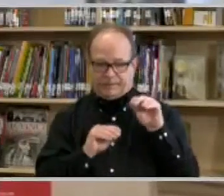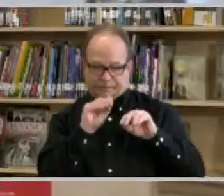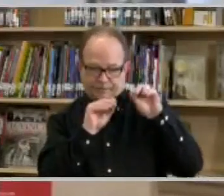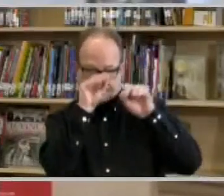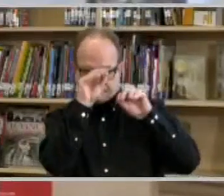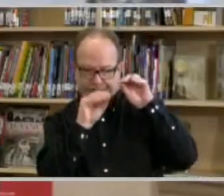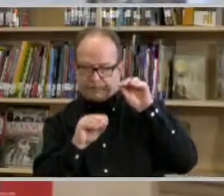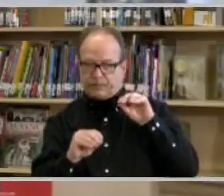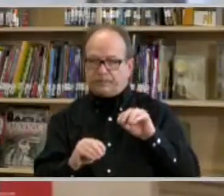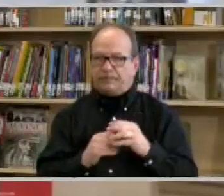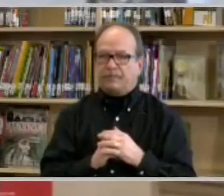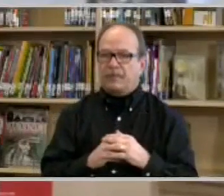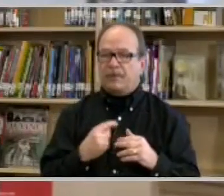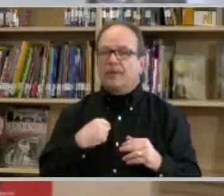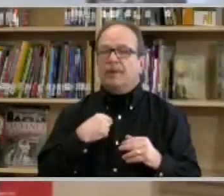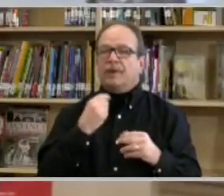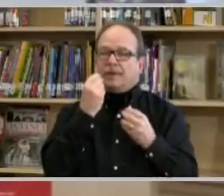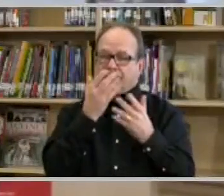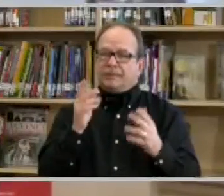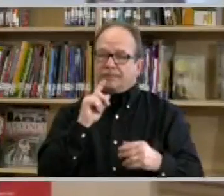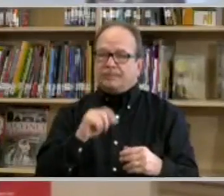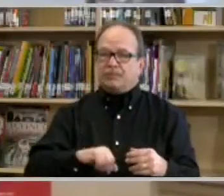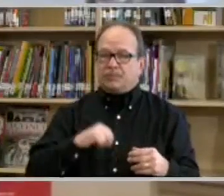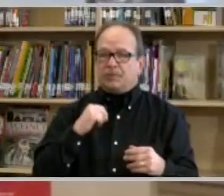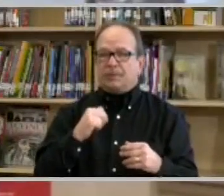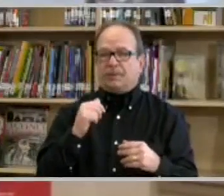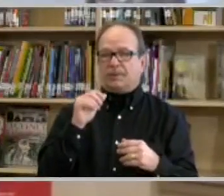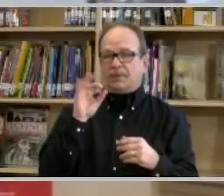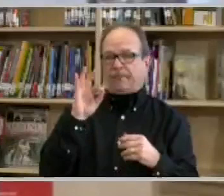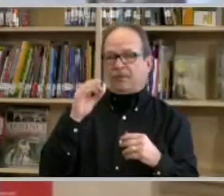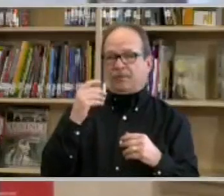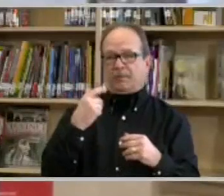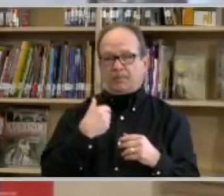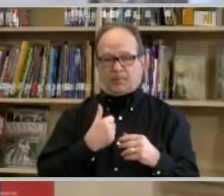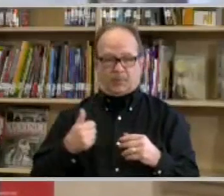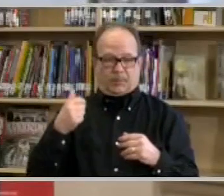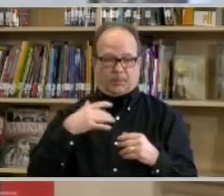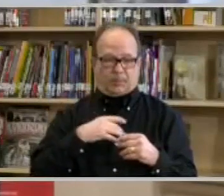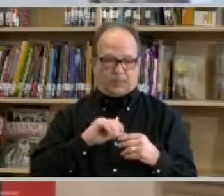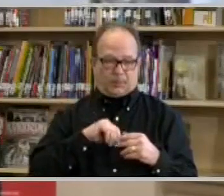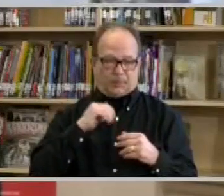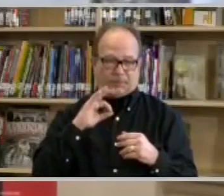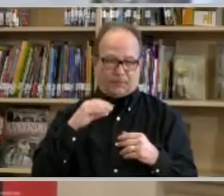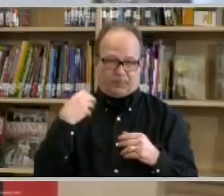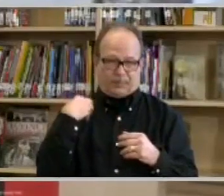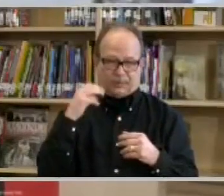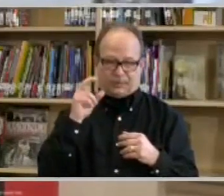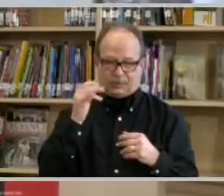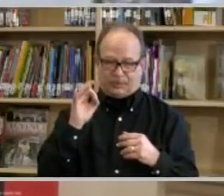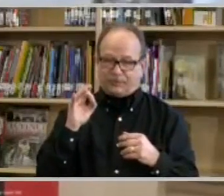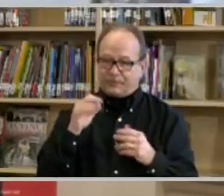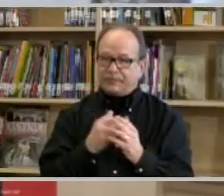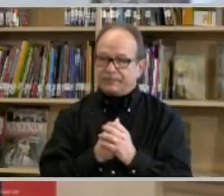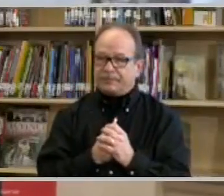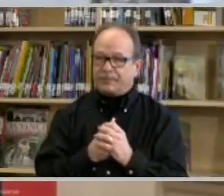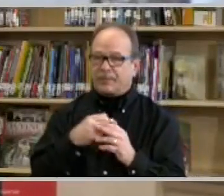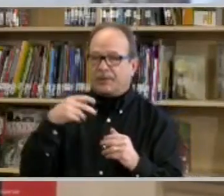AND I WOULD LIKE TO ADD THAT I AM VERY PROUD THAT UNDER CHIEF